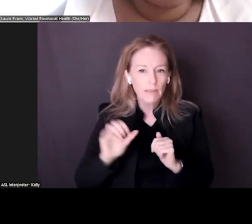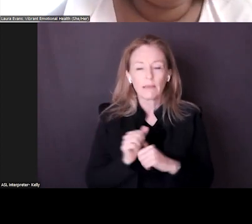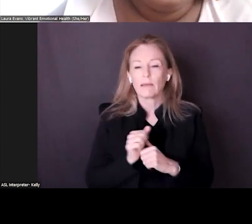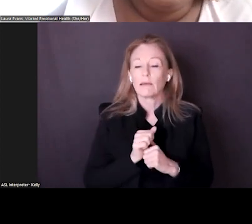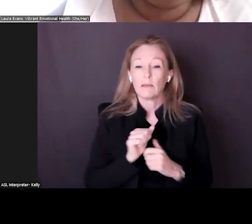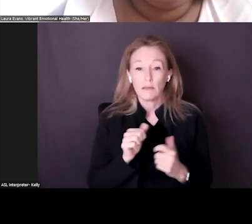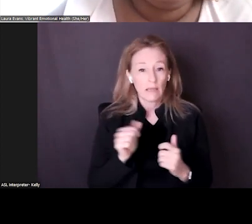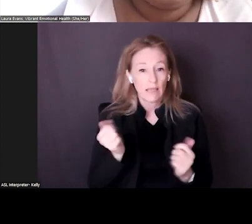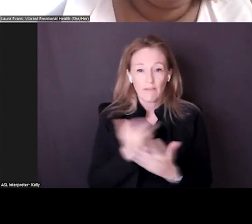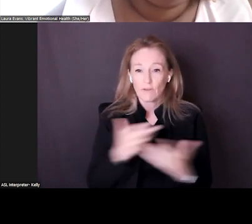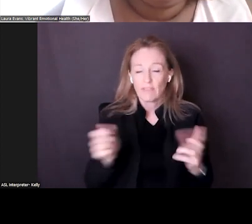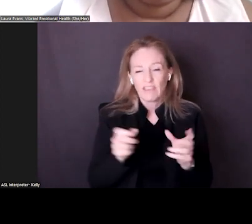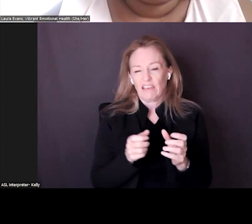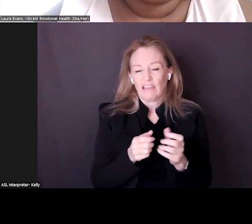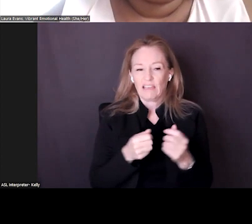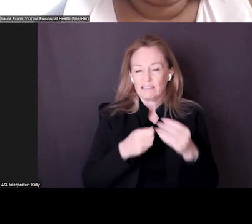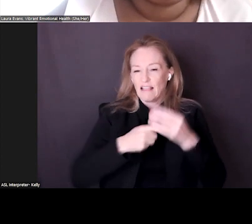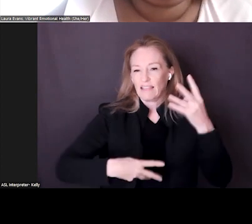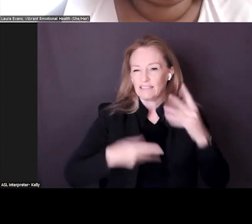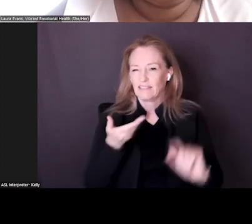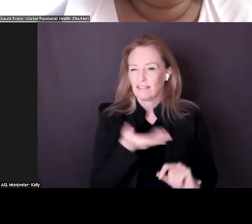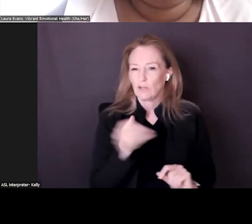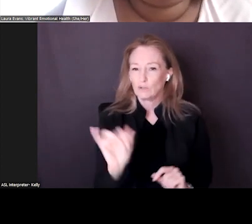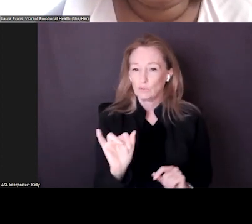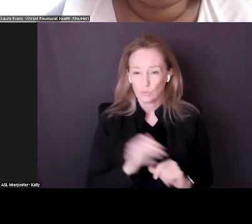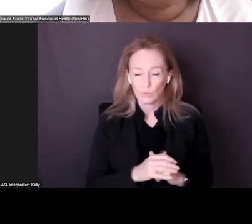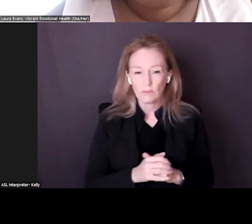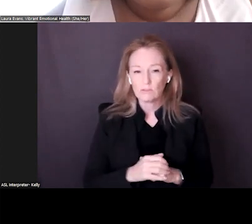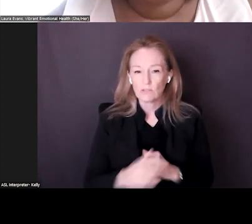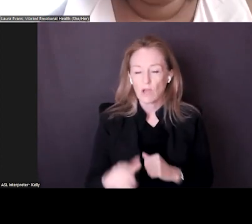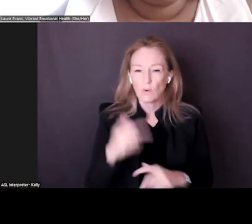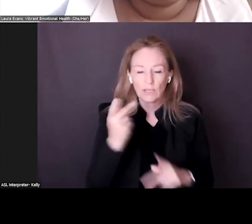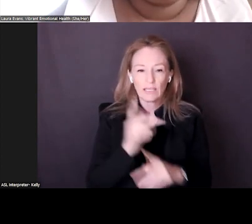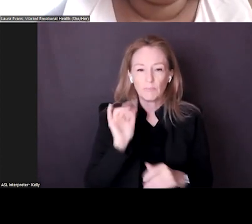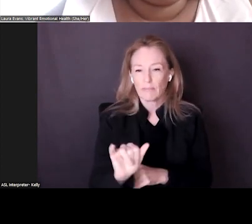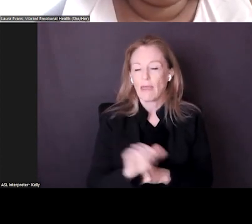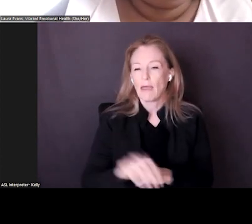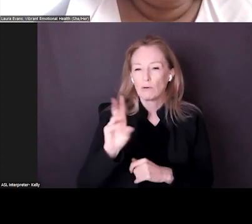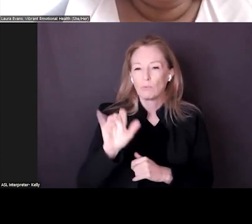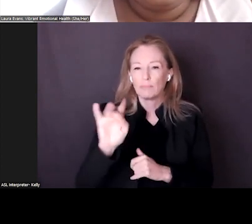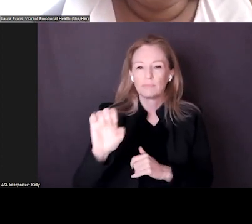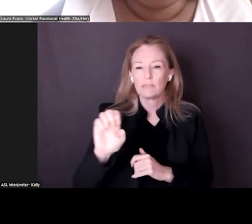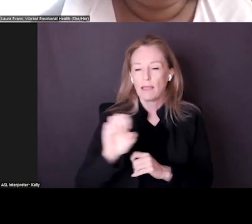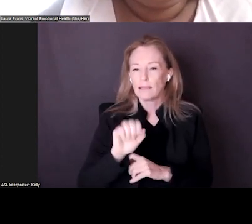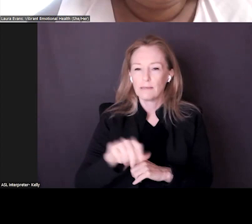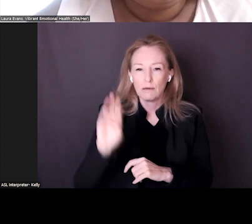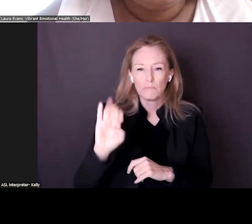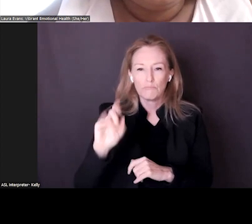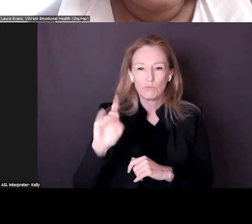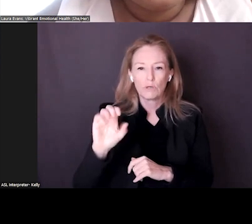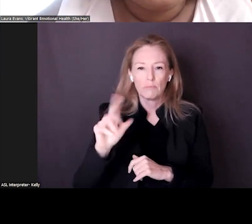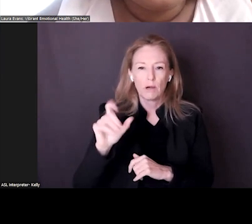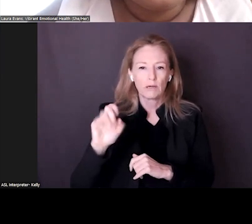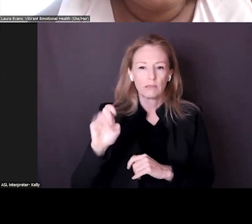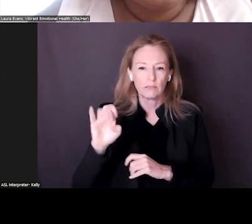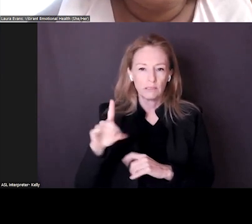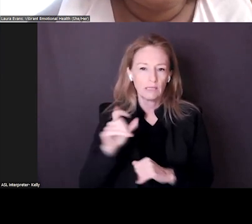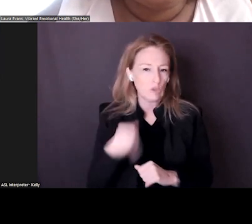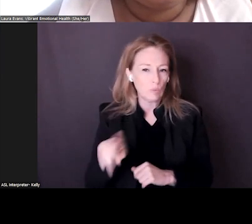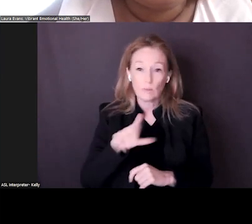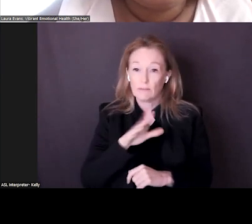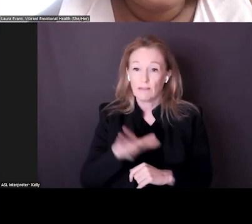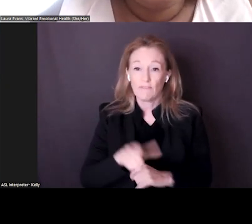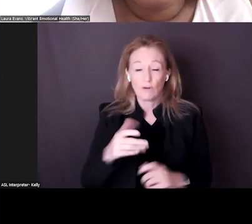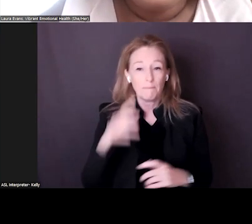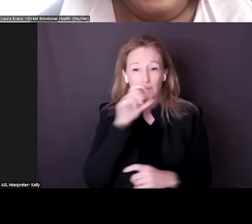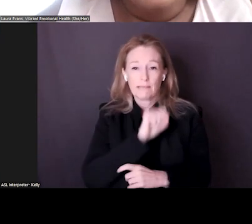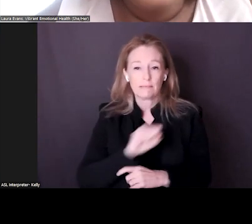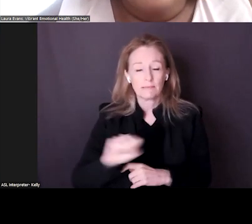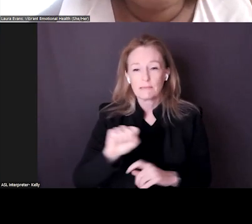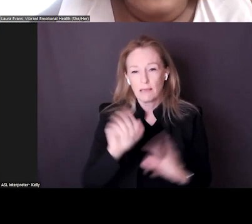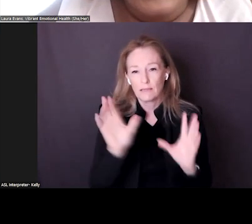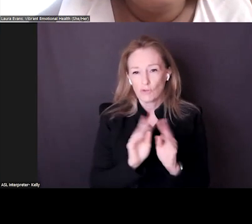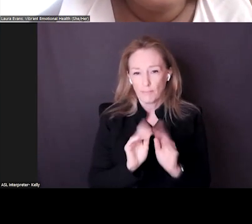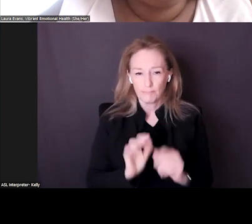HAVE THAT BROKEN OUT THERE AS WELL. AGAIN, KEEP TALK.CRISISNOW BOOKMARKED